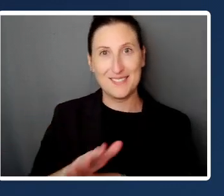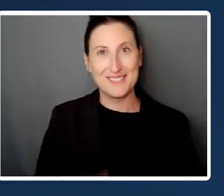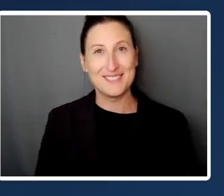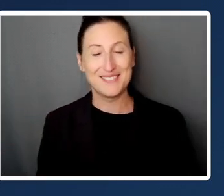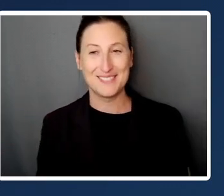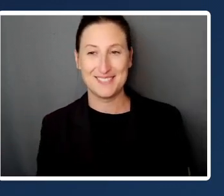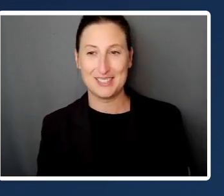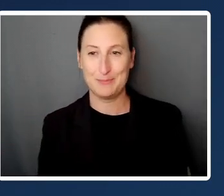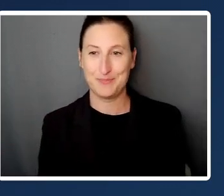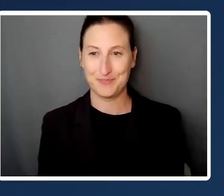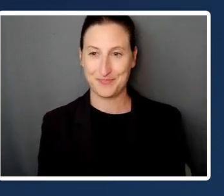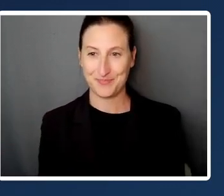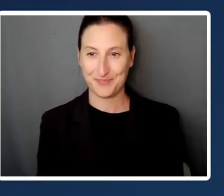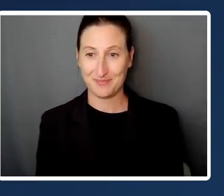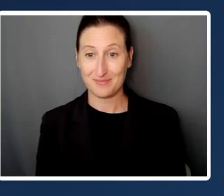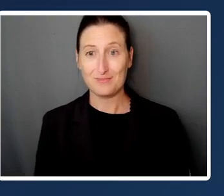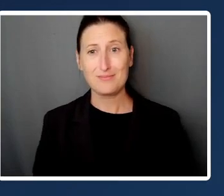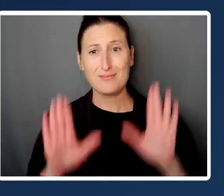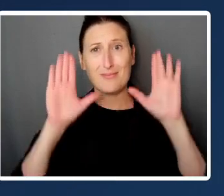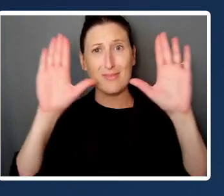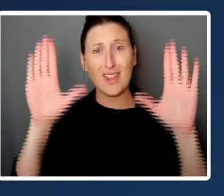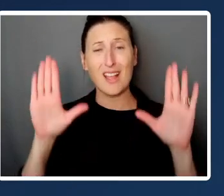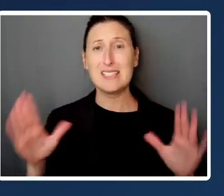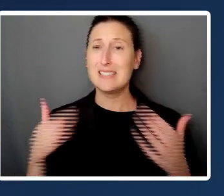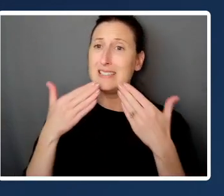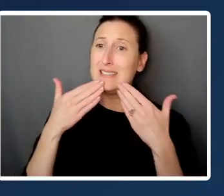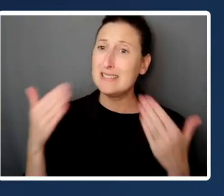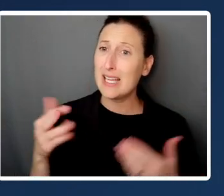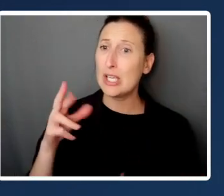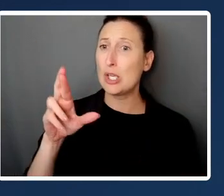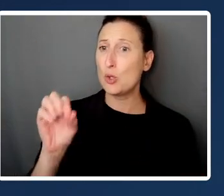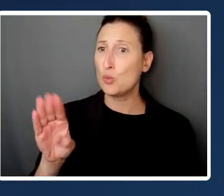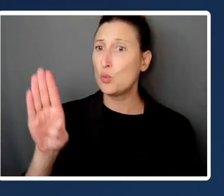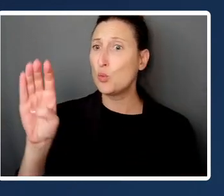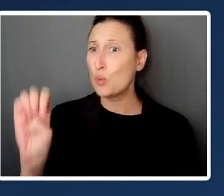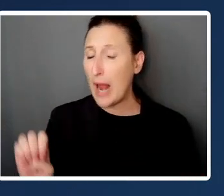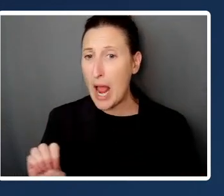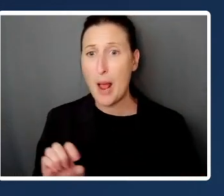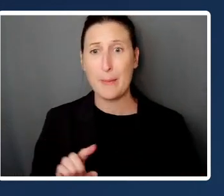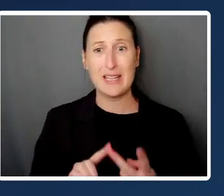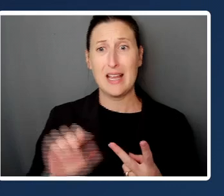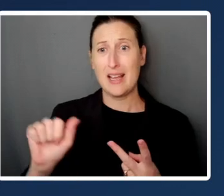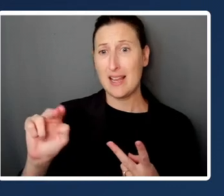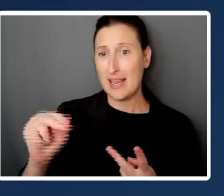thank you everyone. Thank you, Robbie, Angela, Kathleen, Vasso and the ASL interpreters. A